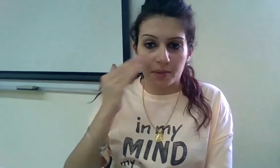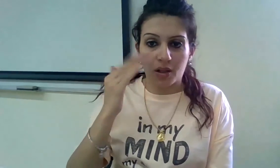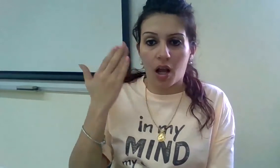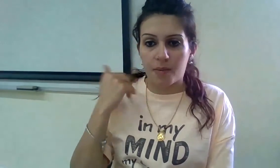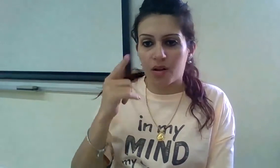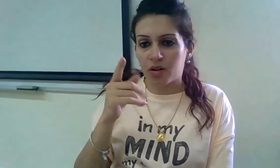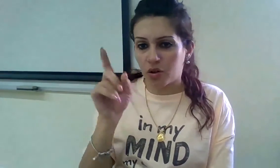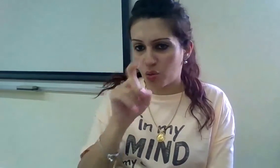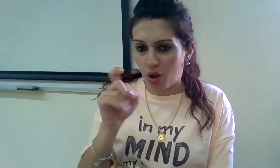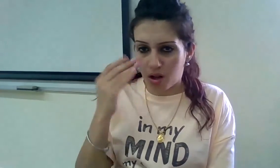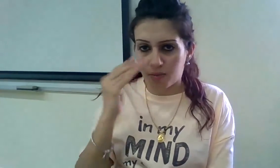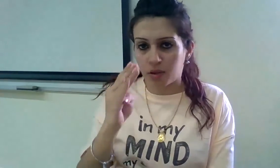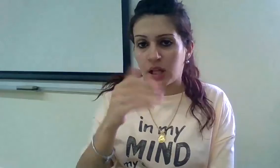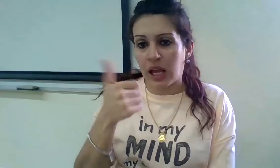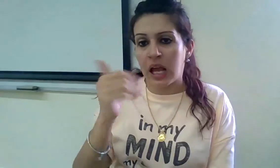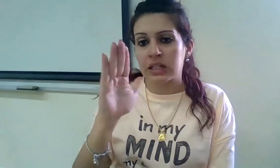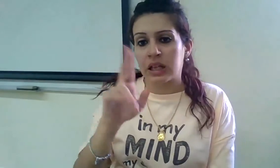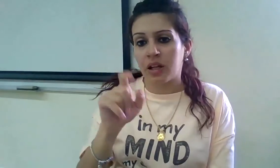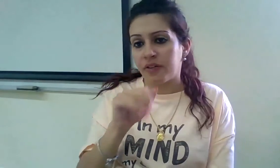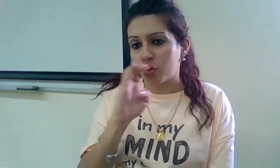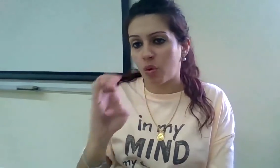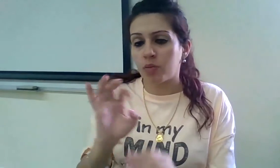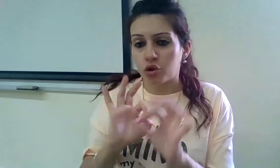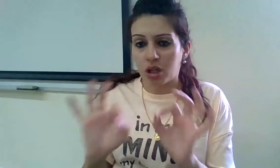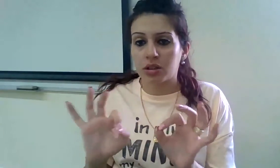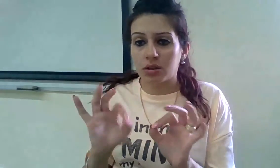And that's it. Thank you.